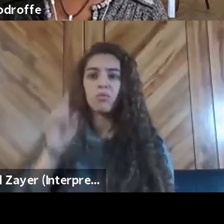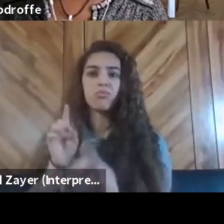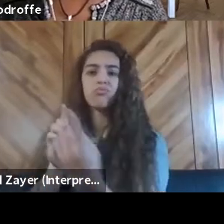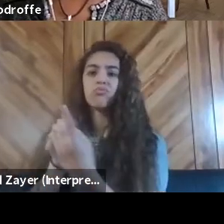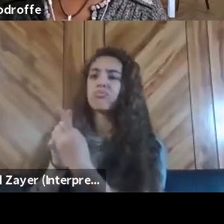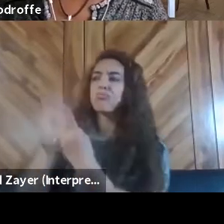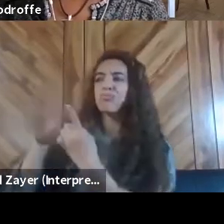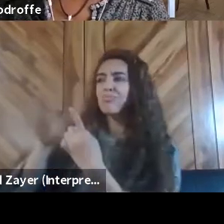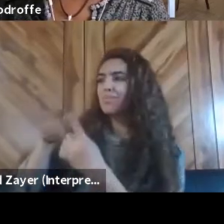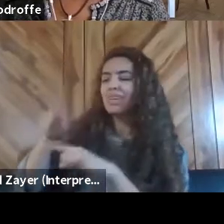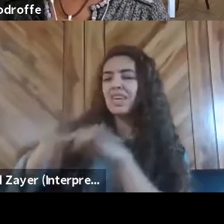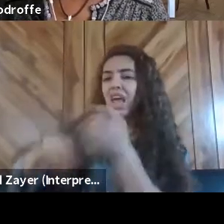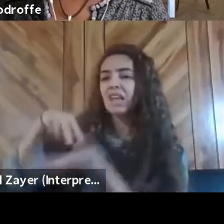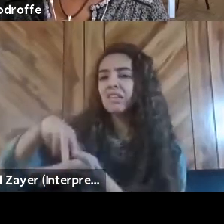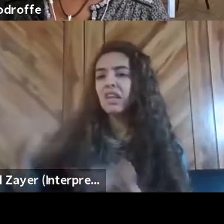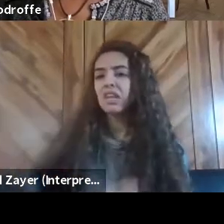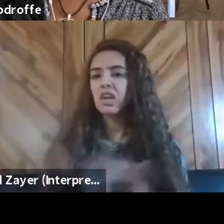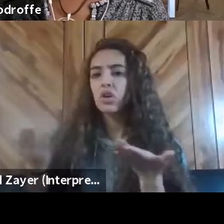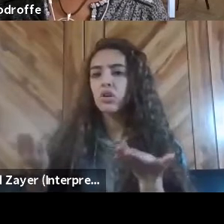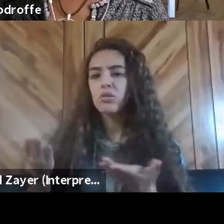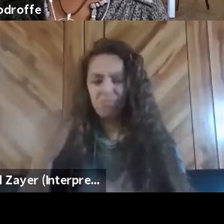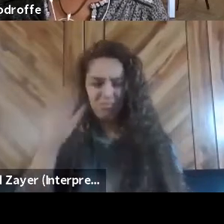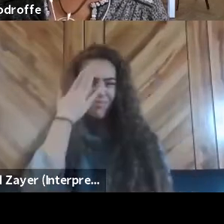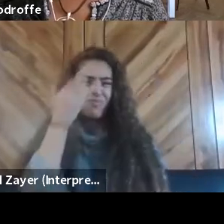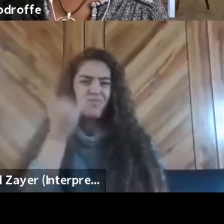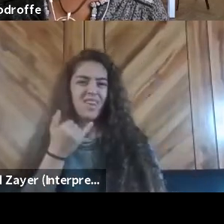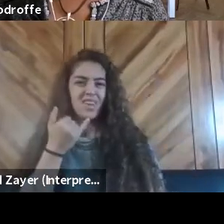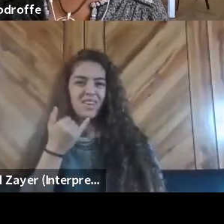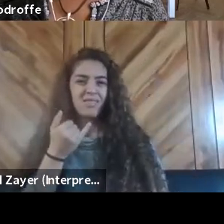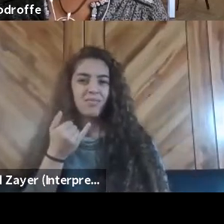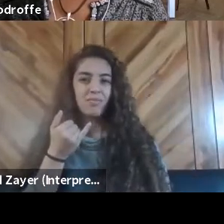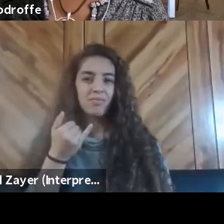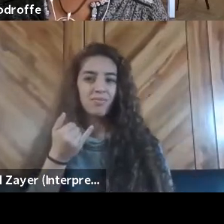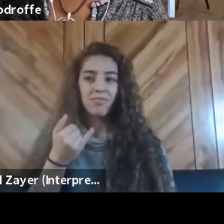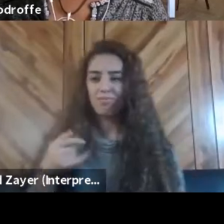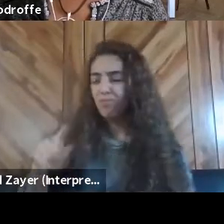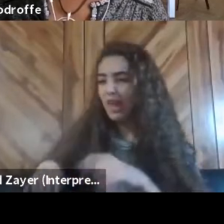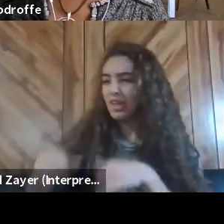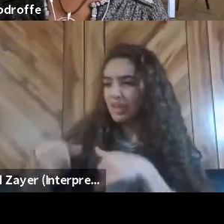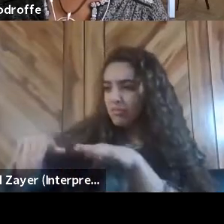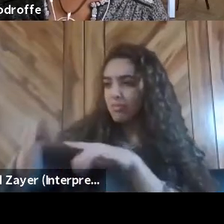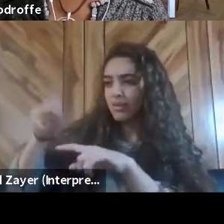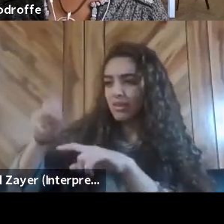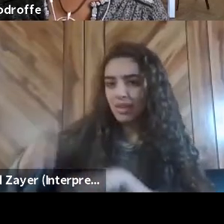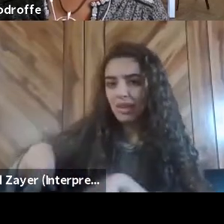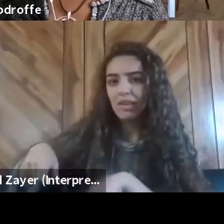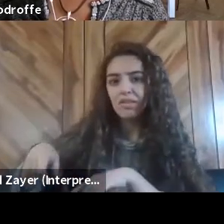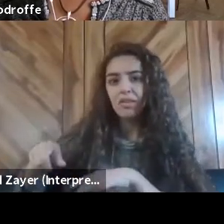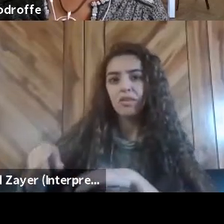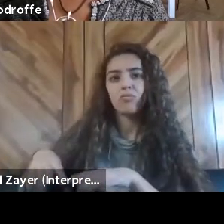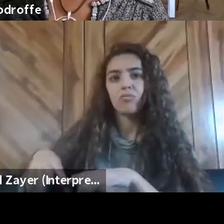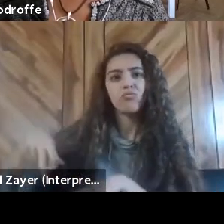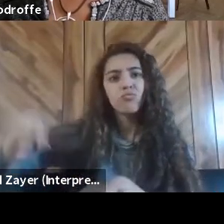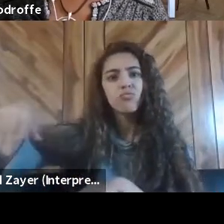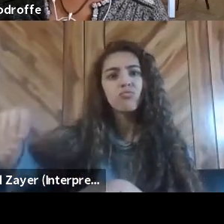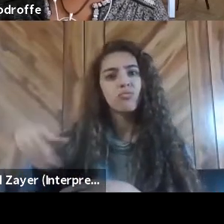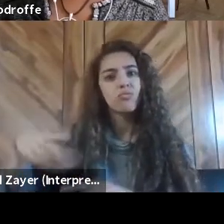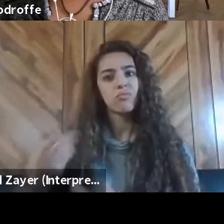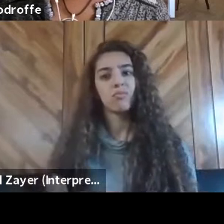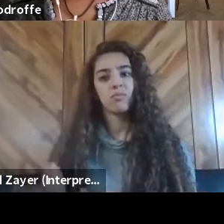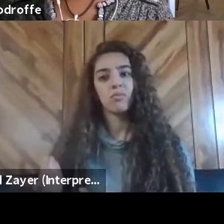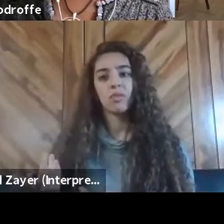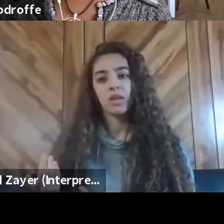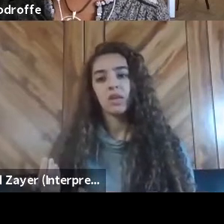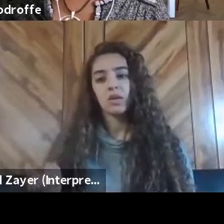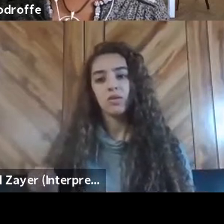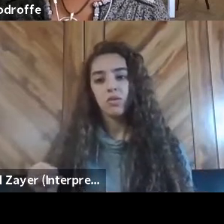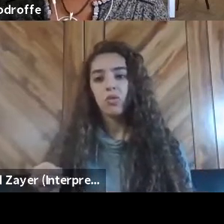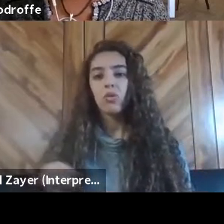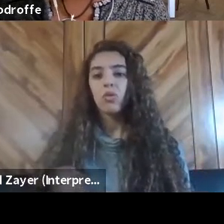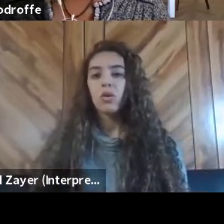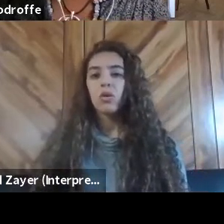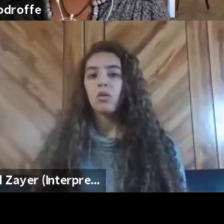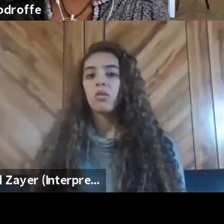to move on, for what reason? You know, and do you and very often,